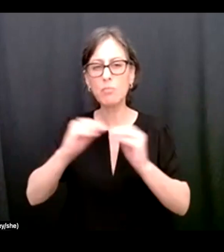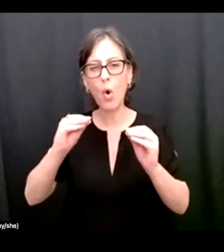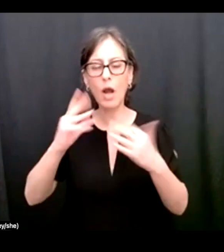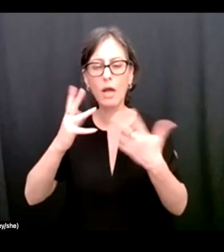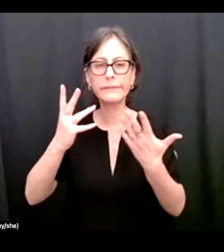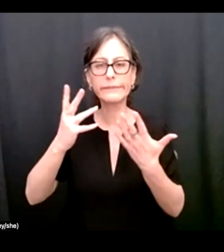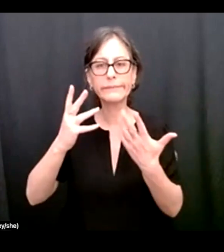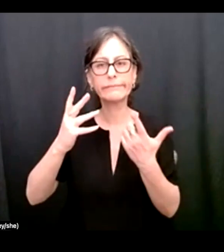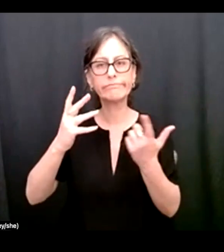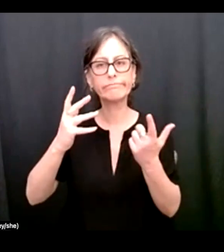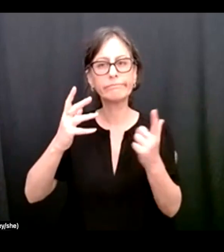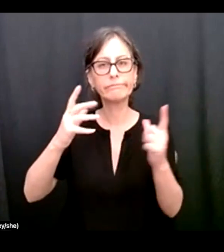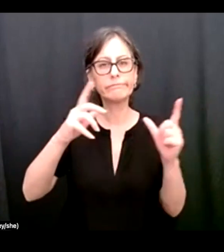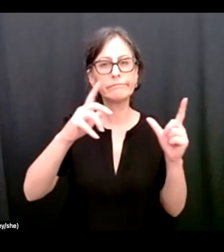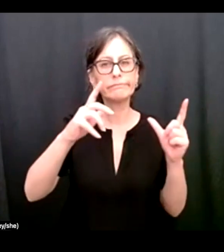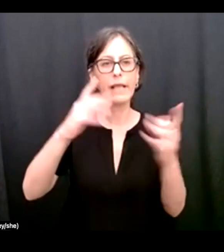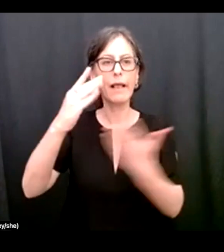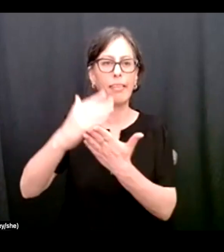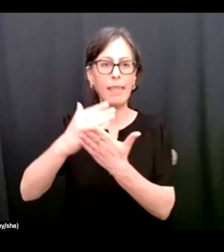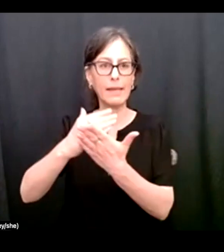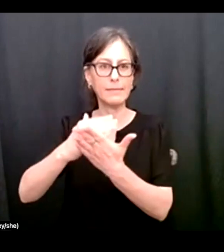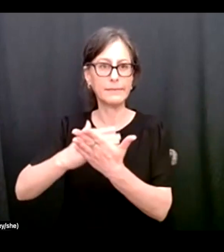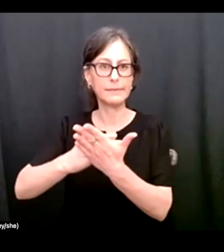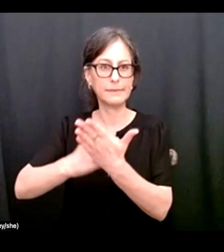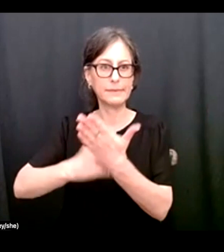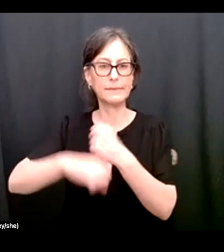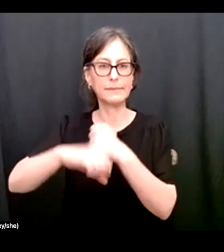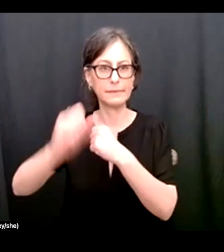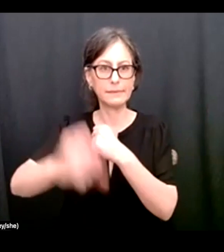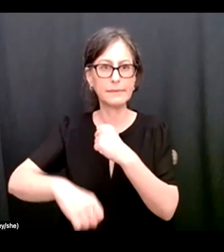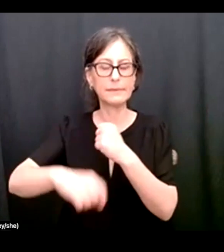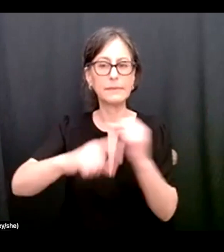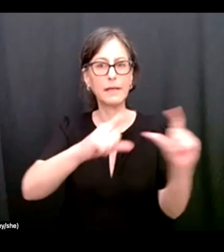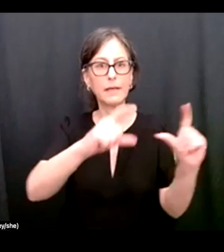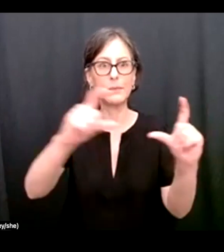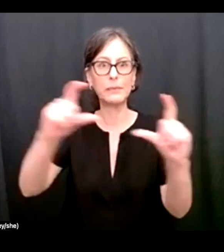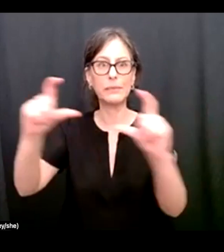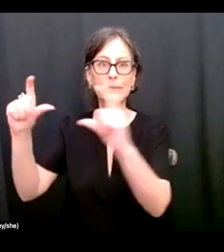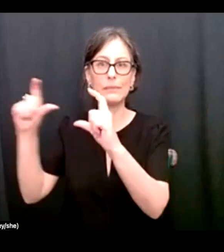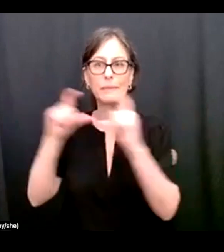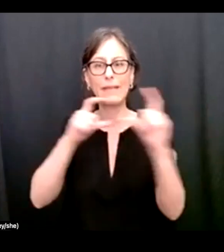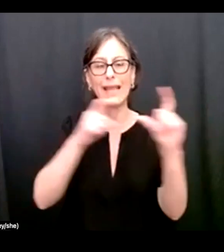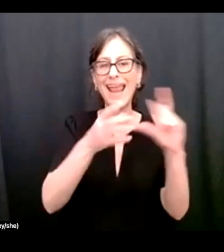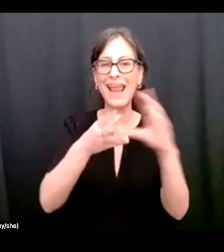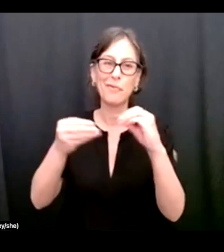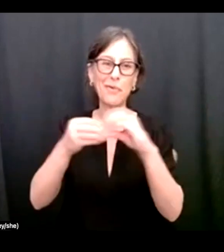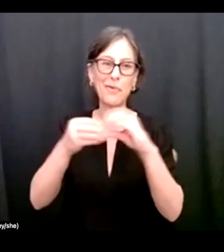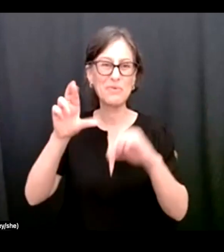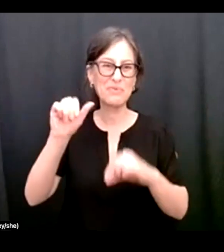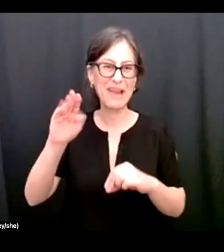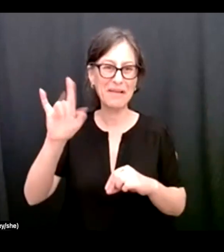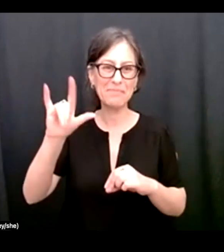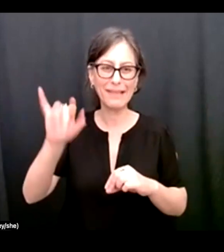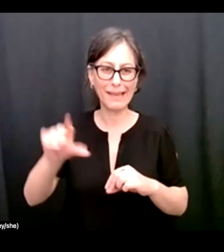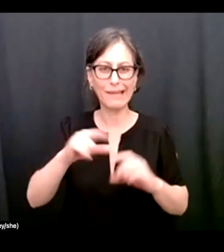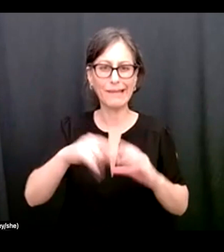you know, a laundry list of things and just kind of like rambling. And, and so,